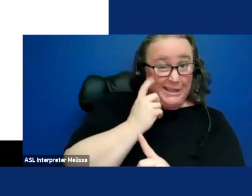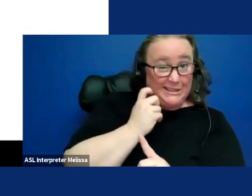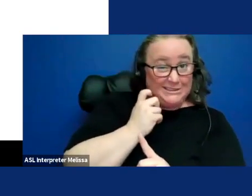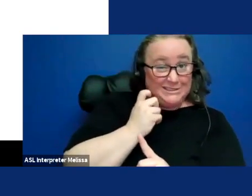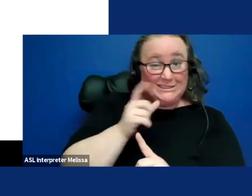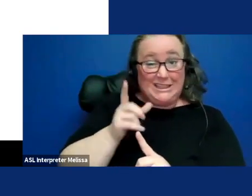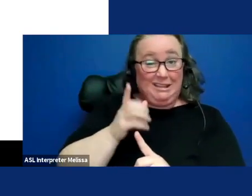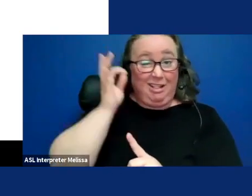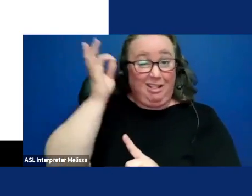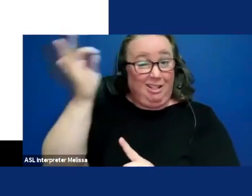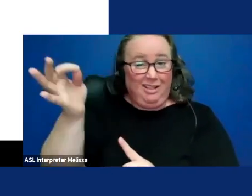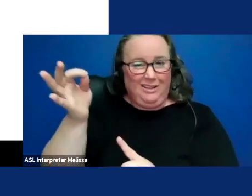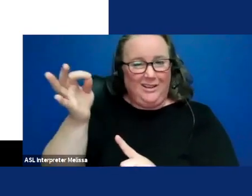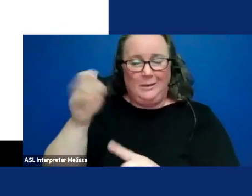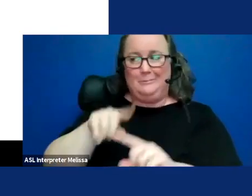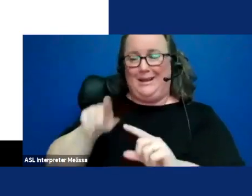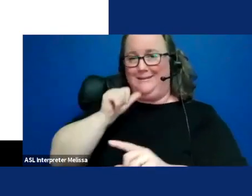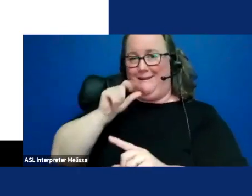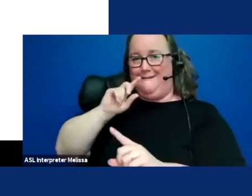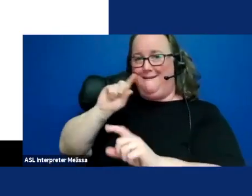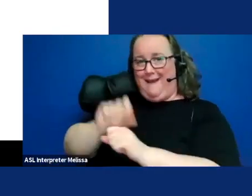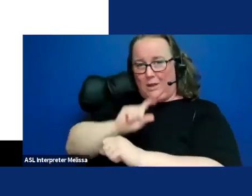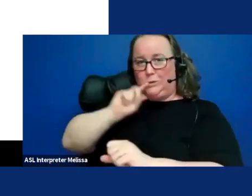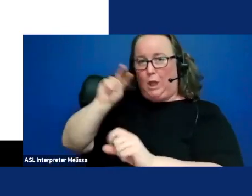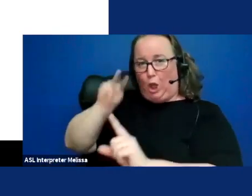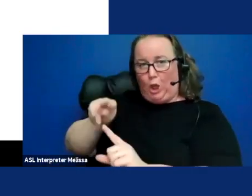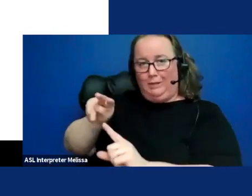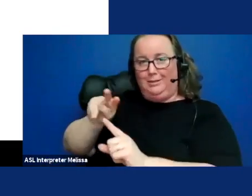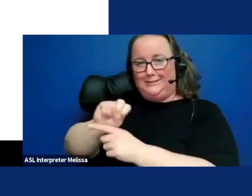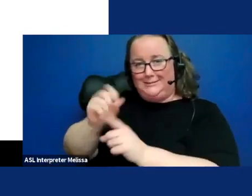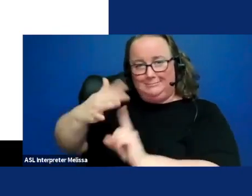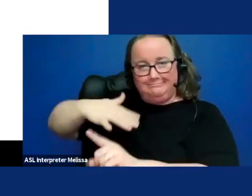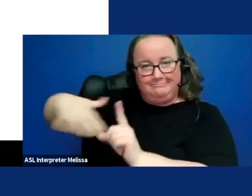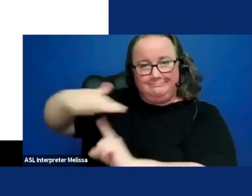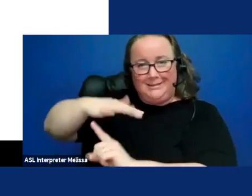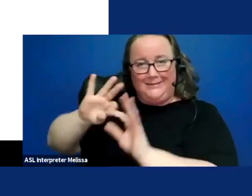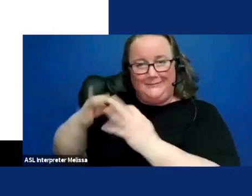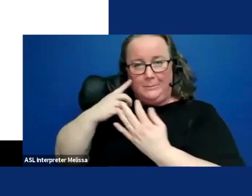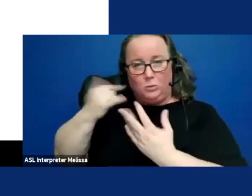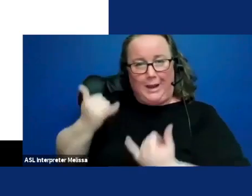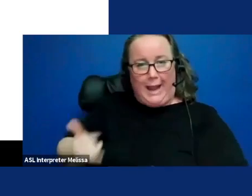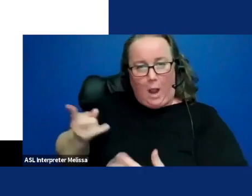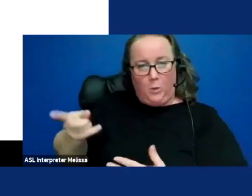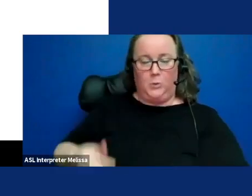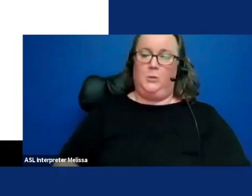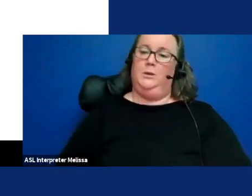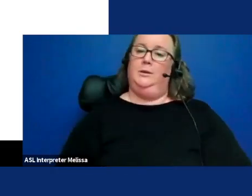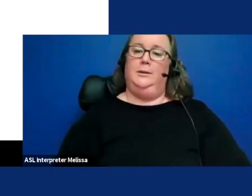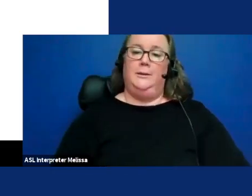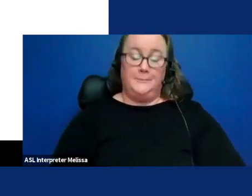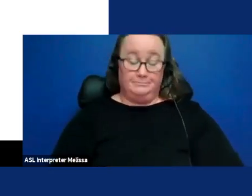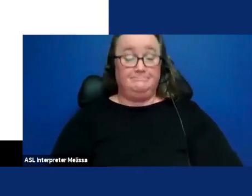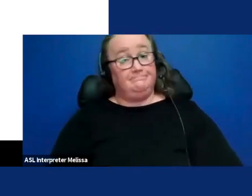actually looking at the context of that family right now. Sometimes it's beneficial to also get the child's attorney,